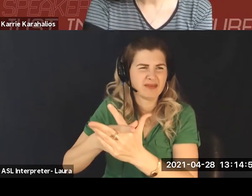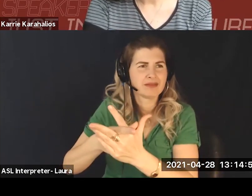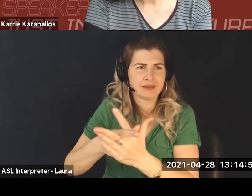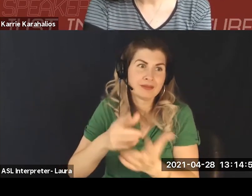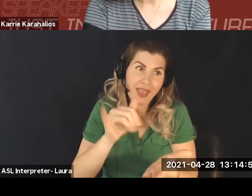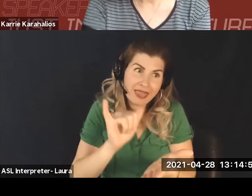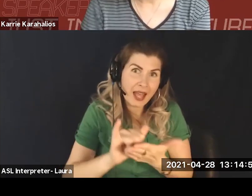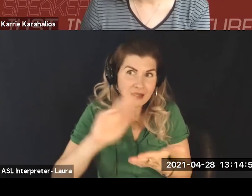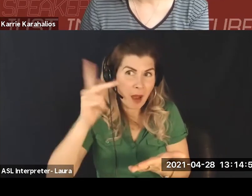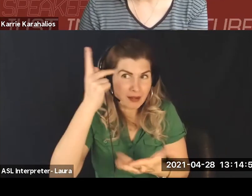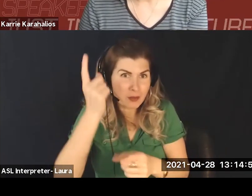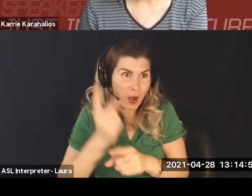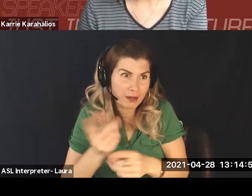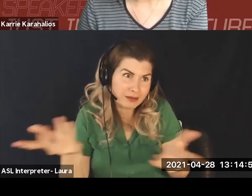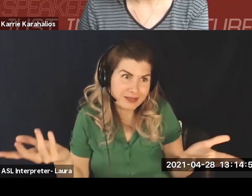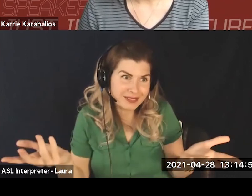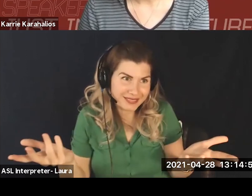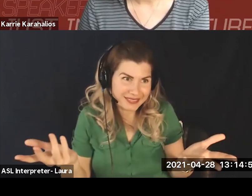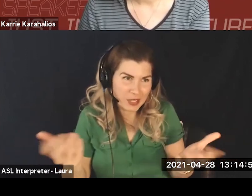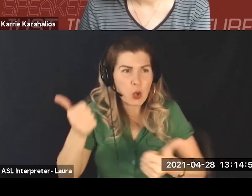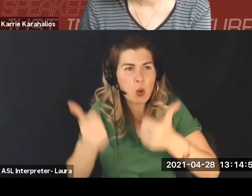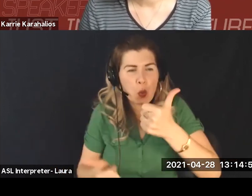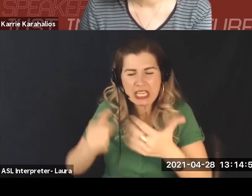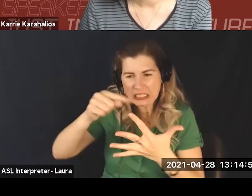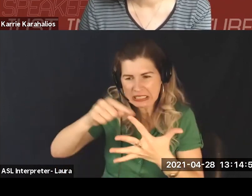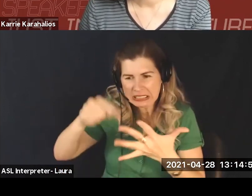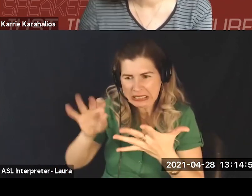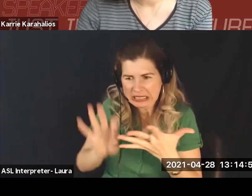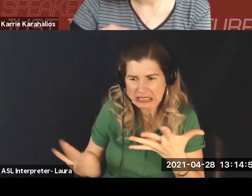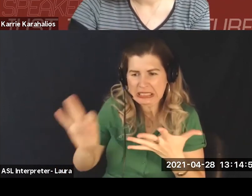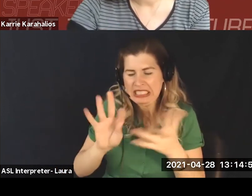Because that's like what politics is,